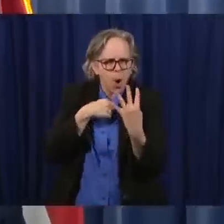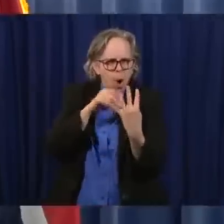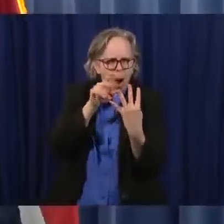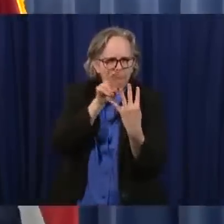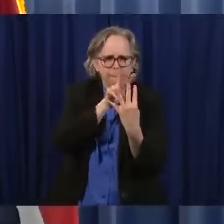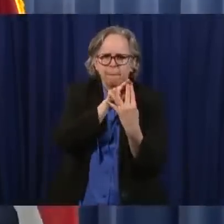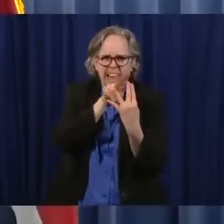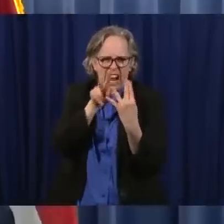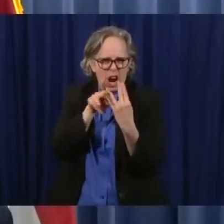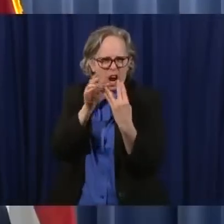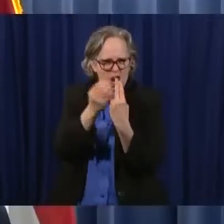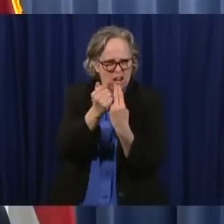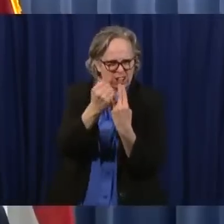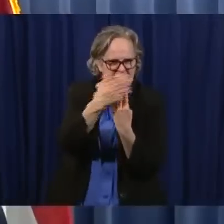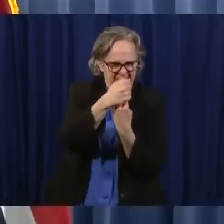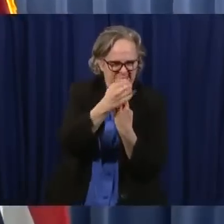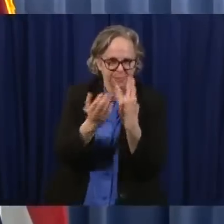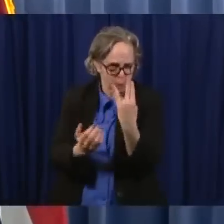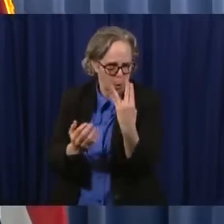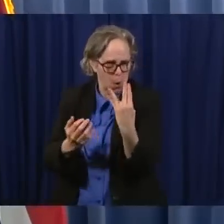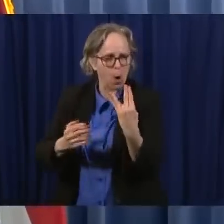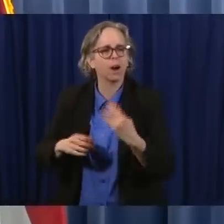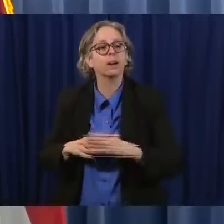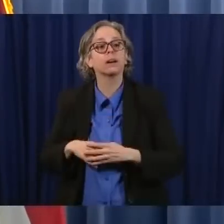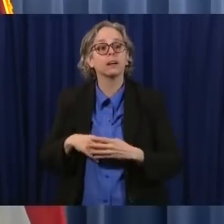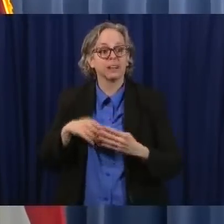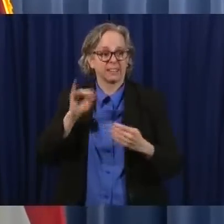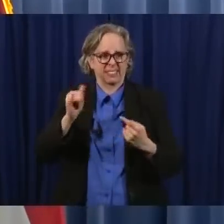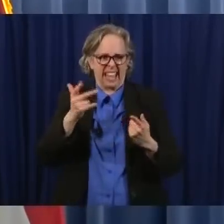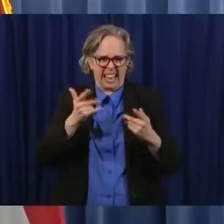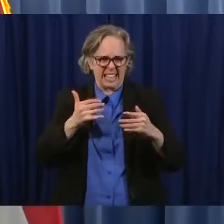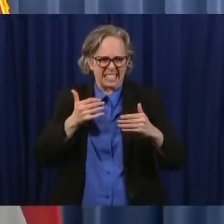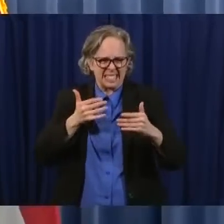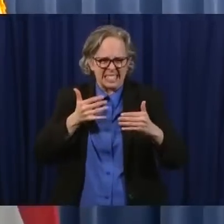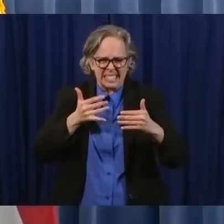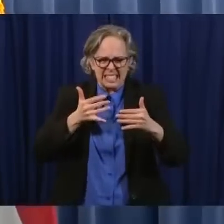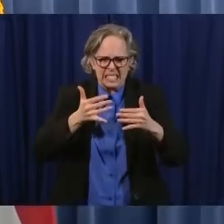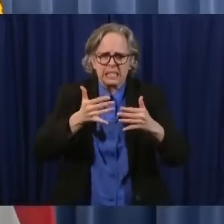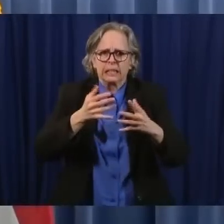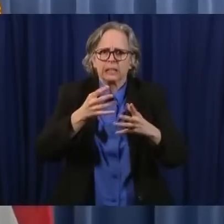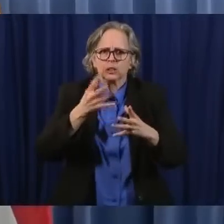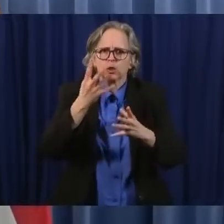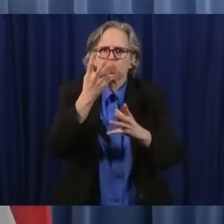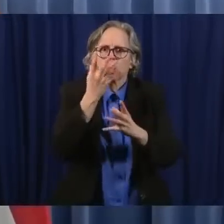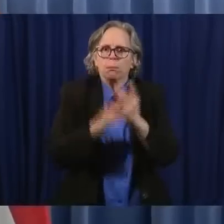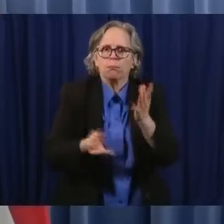RESOURCES HAS SOME GREAT NEWS TO SHARE TODAY ON THE 50th ANNIVERSARY OF EARTH DAY AS WELL. IN 1979, OHIO'S BALD EAGLE POPULATION CONSISTED OF ONLY FOUR NESTING PAIRS.